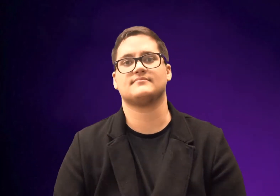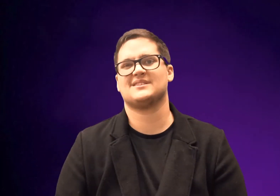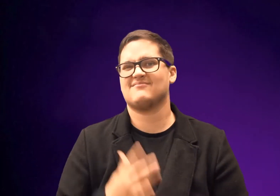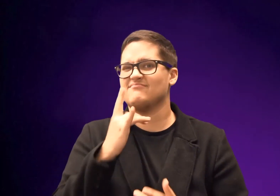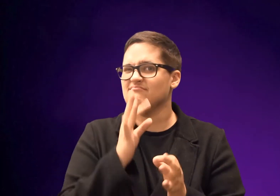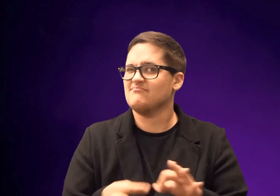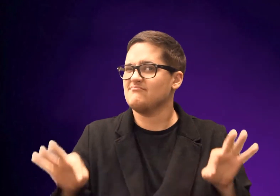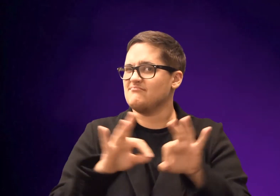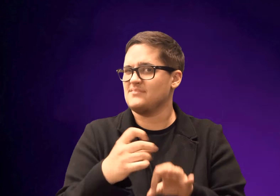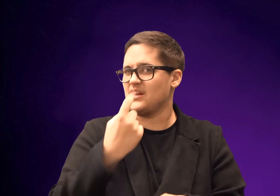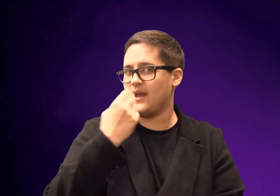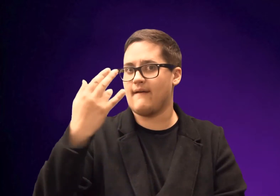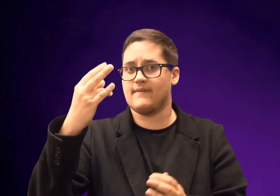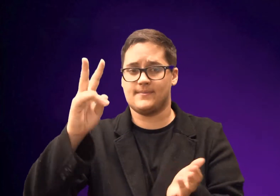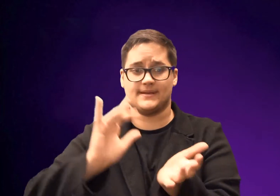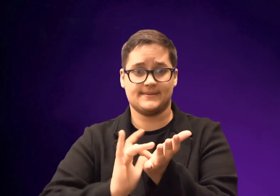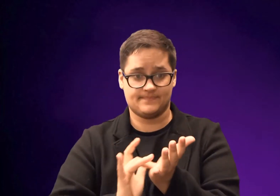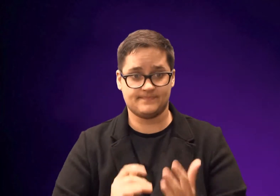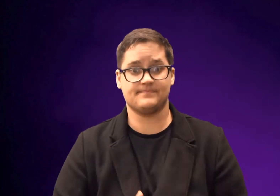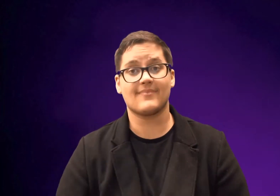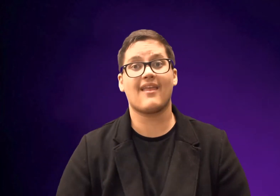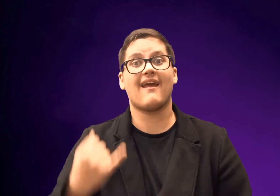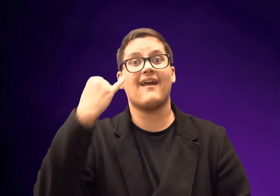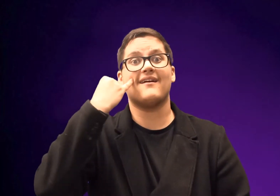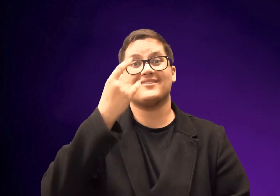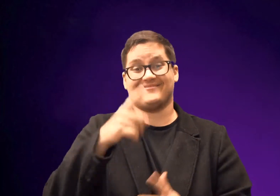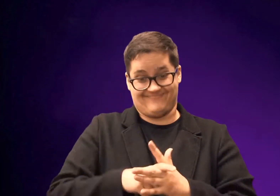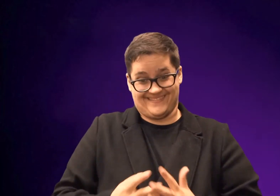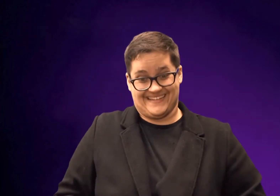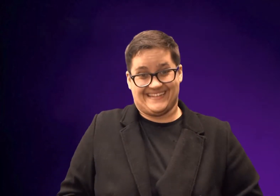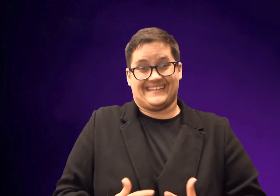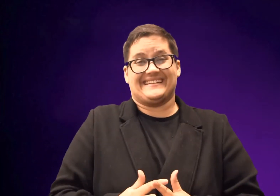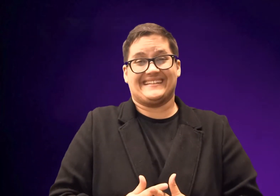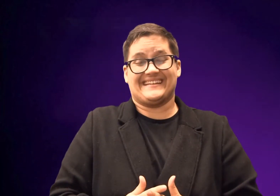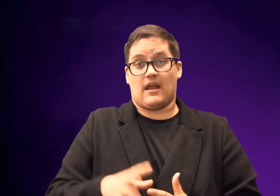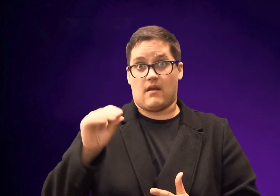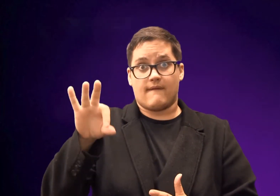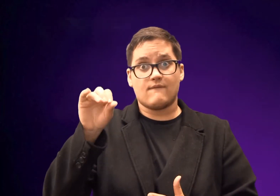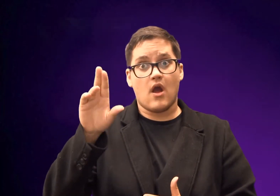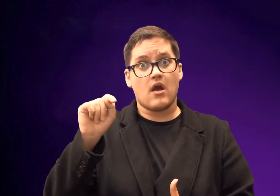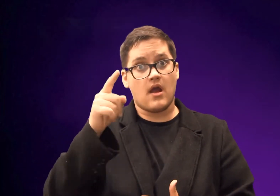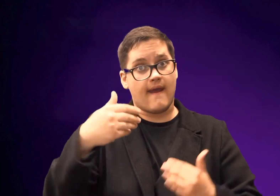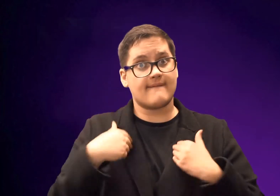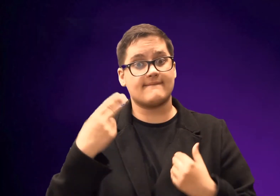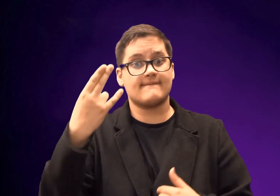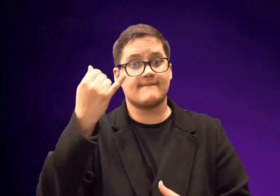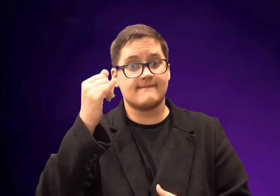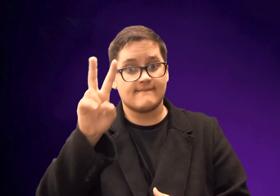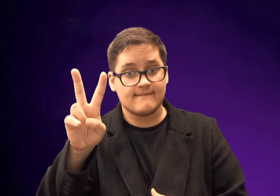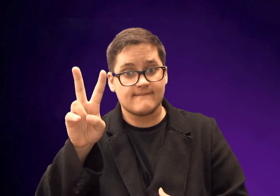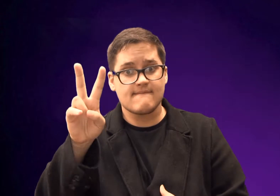This is why it's important to take your HIV medicines. If you have became pregnant, then found out that you have HIV,